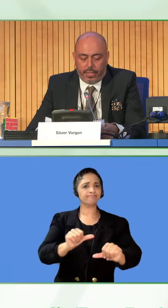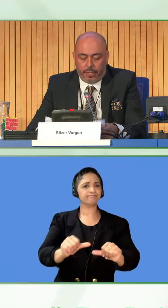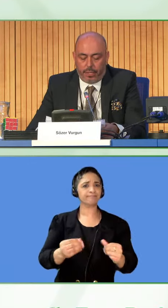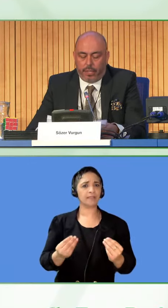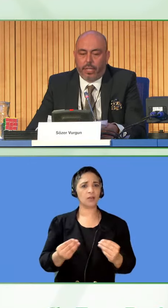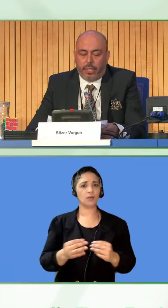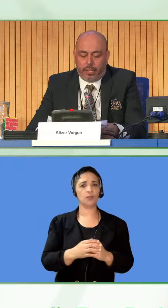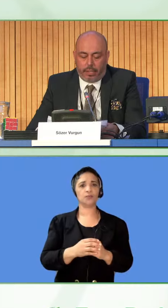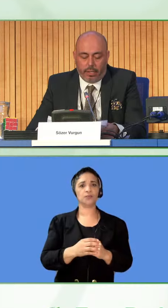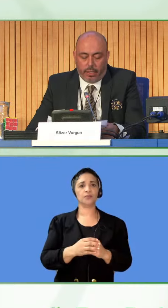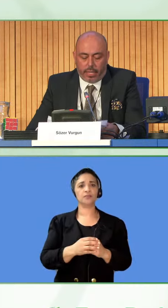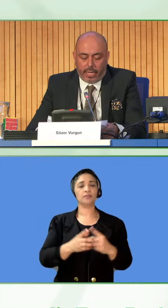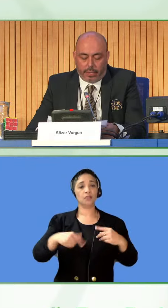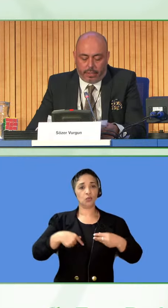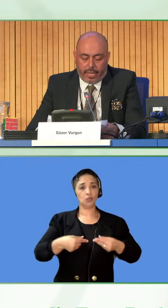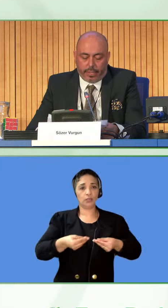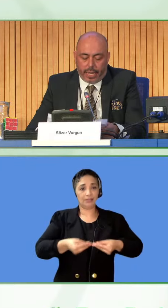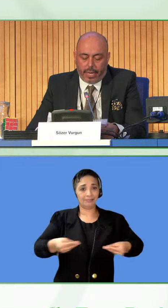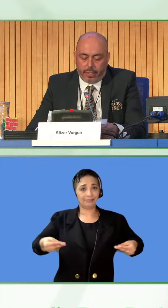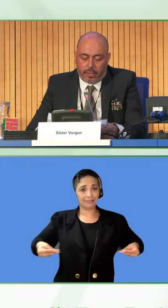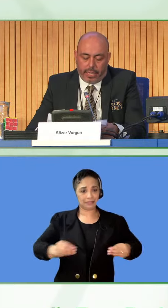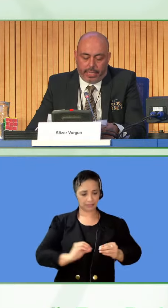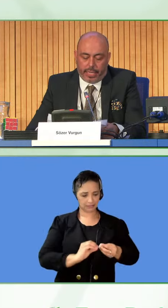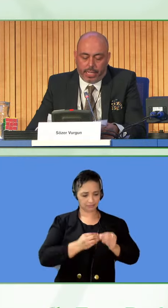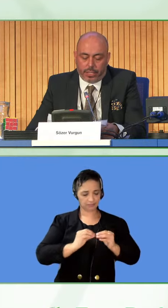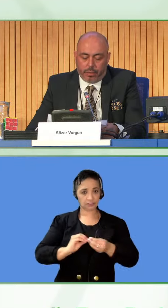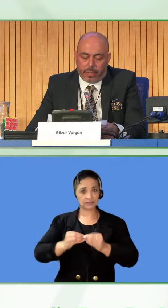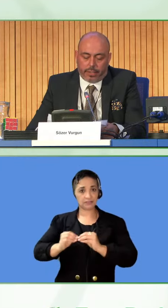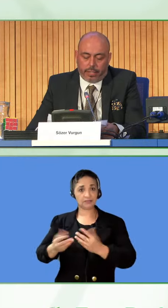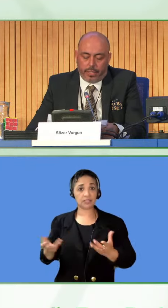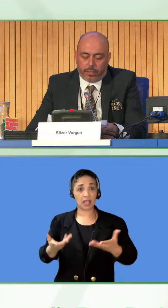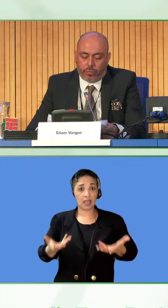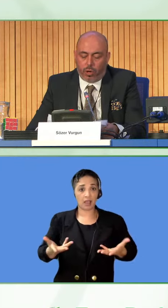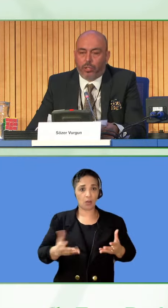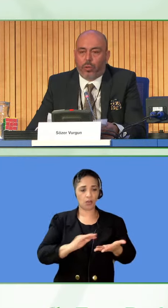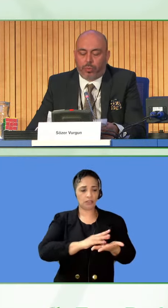in the tactile education materials workshop